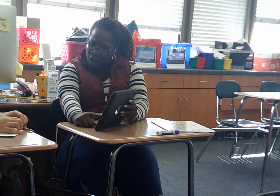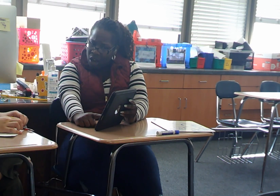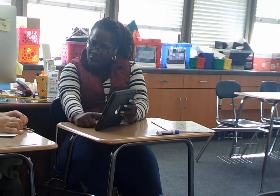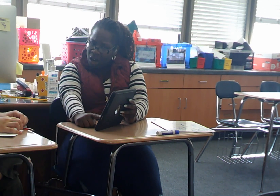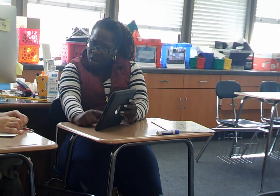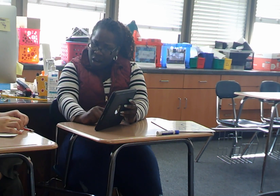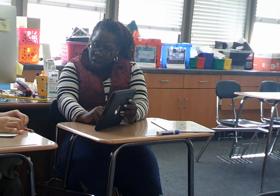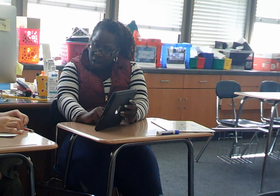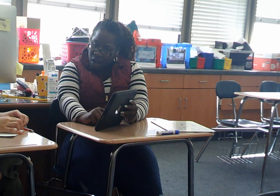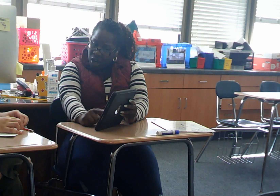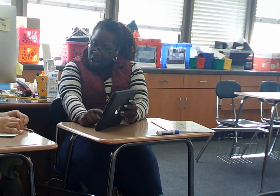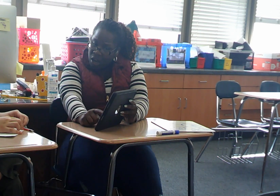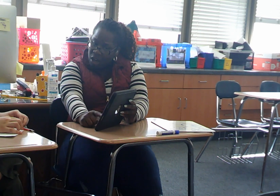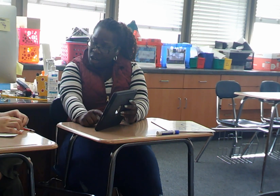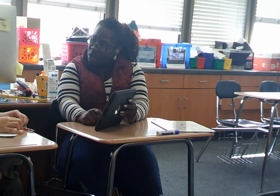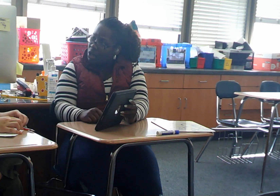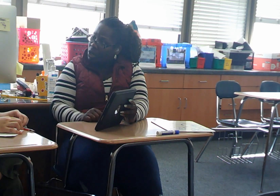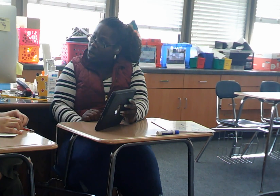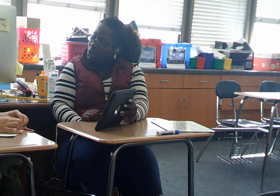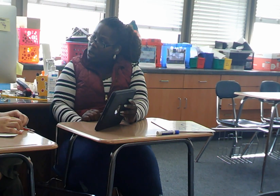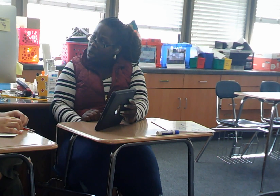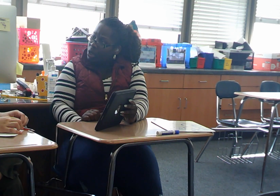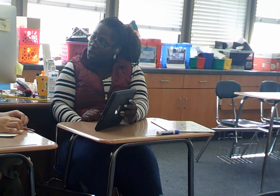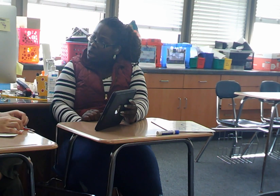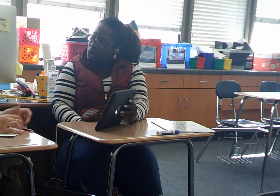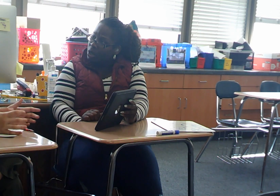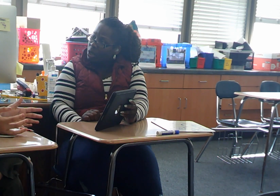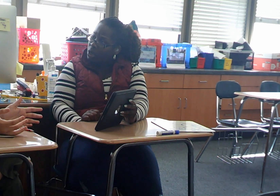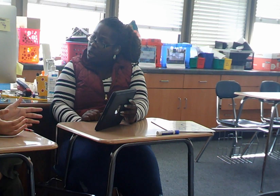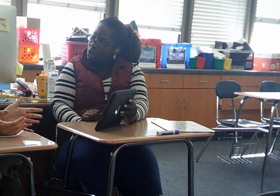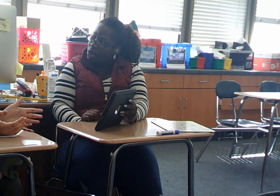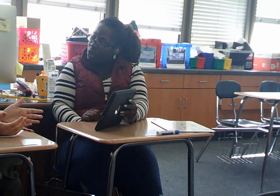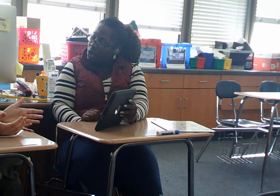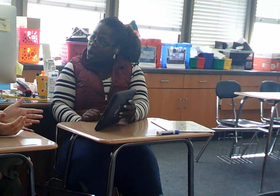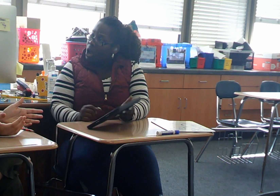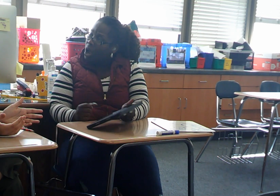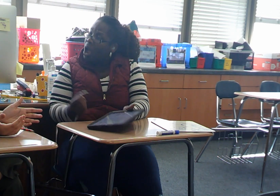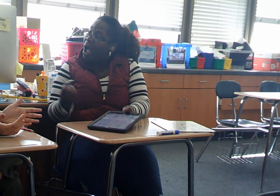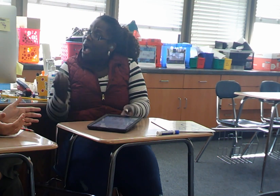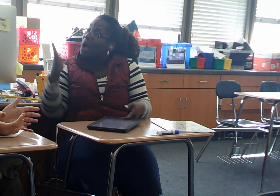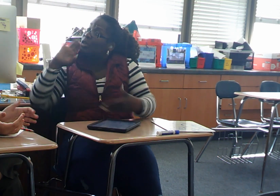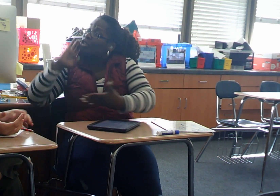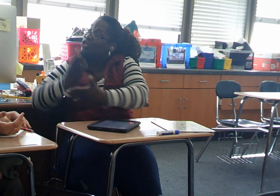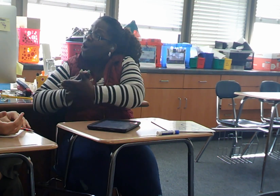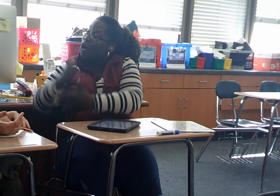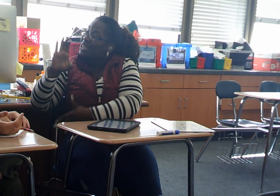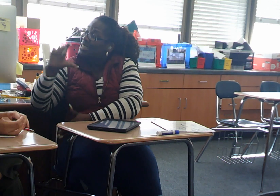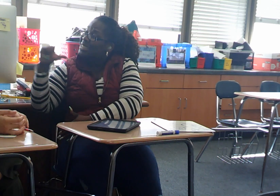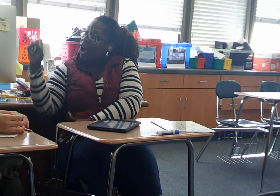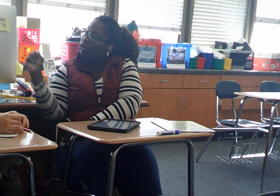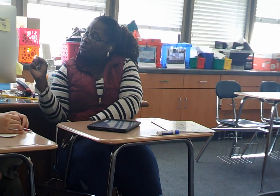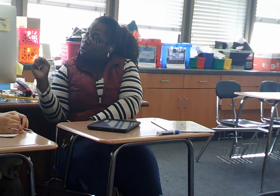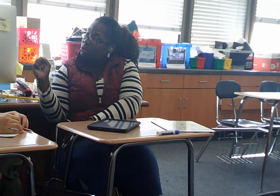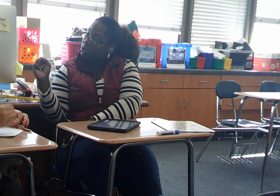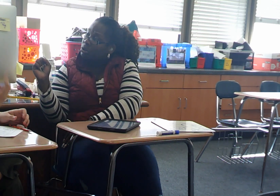Look. How many daughter cells? Two.